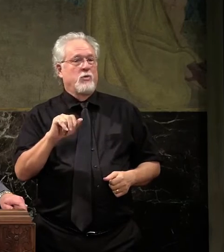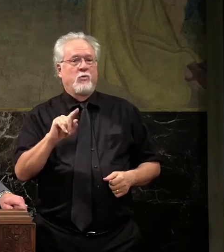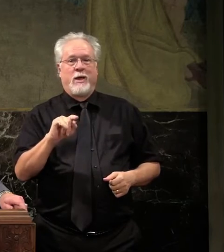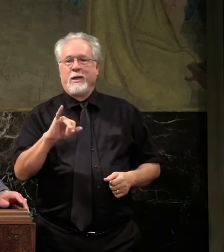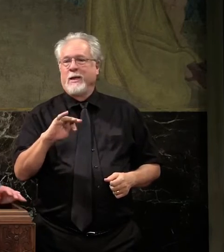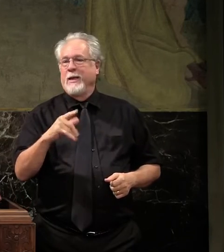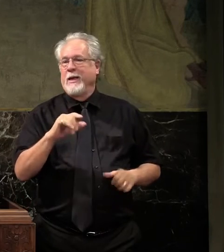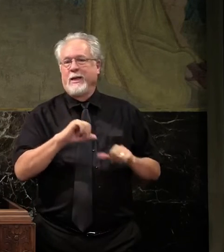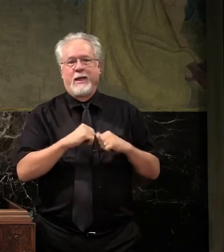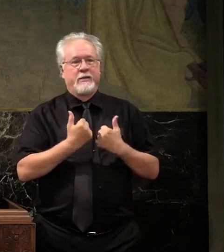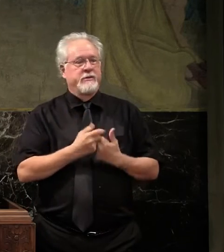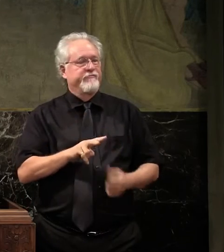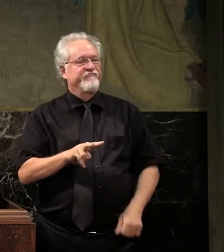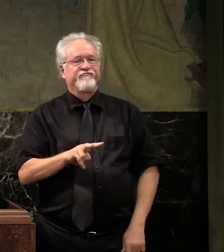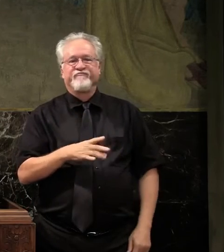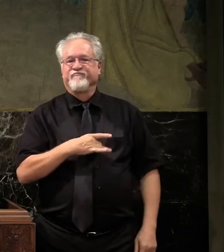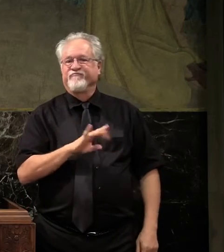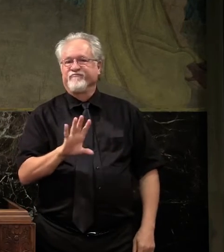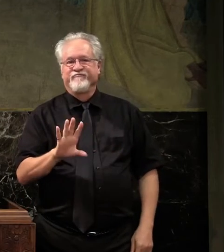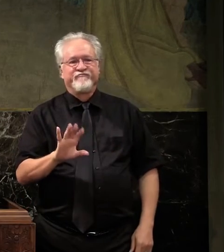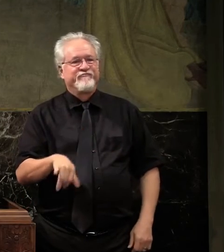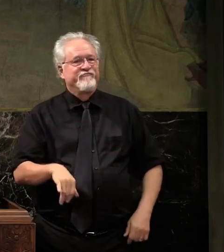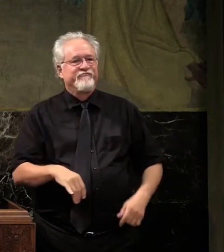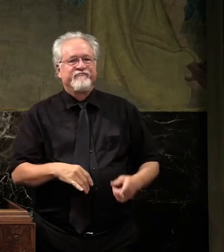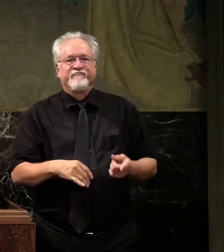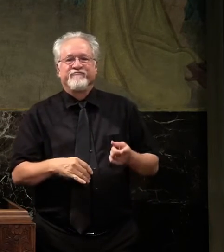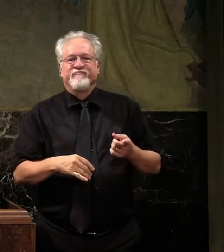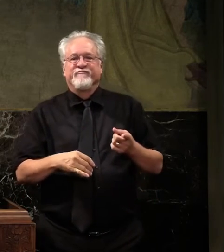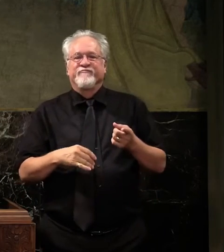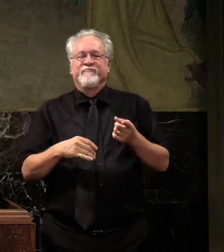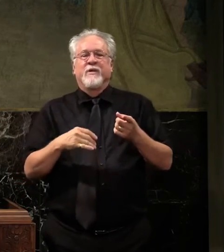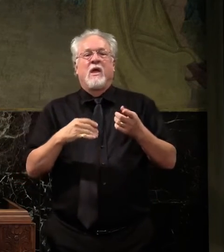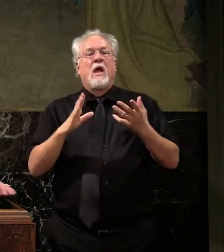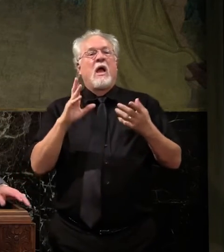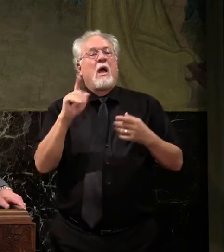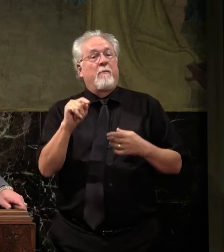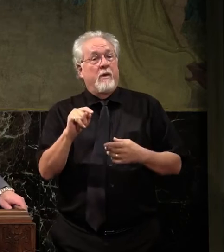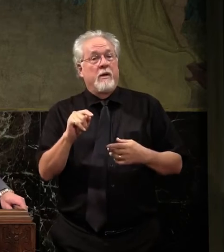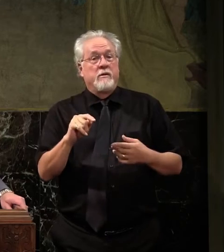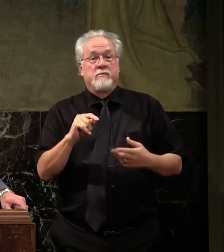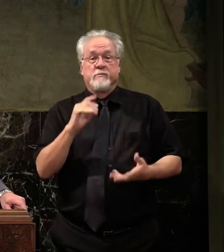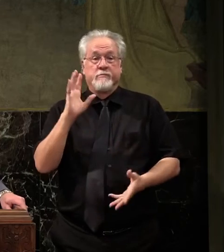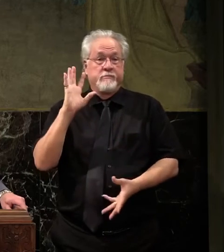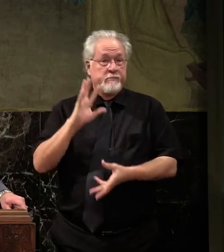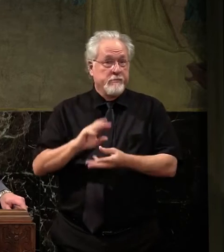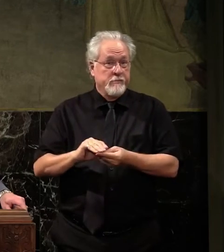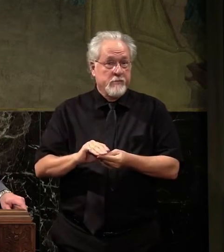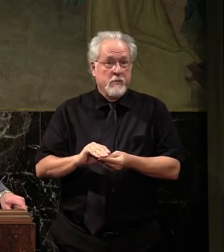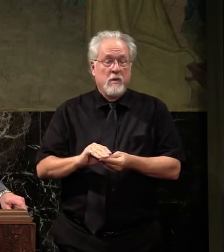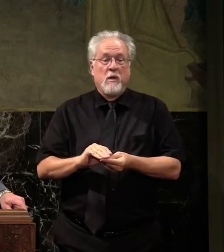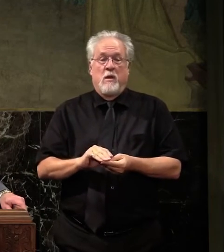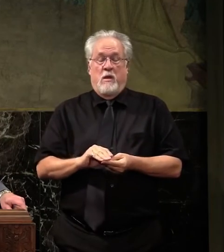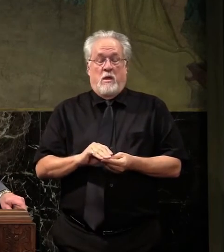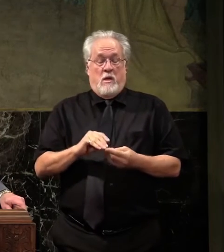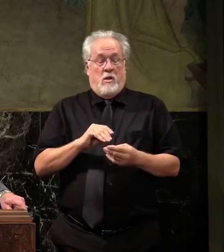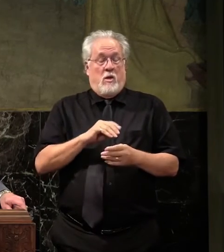particular approach but all of that said in just over four months the relentless